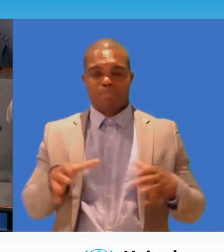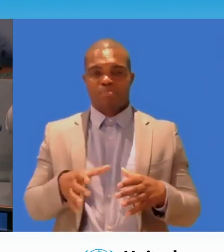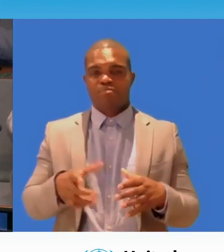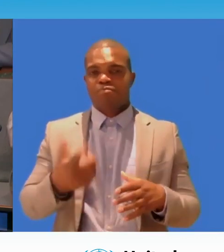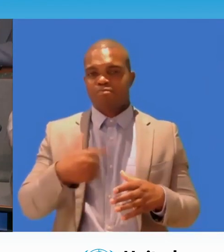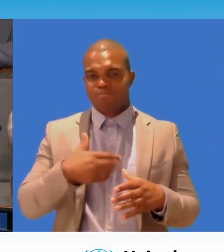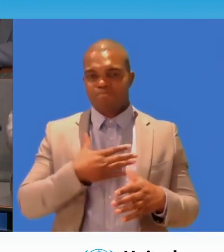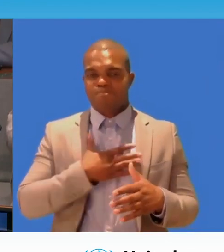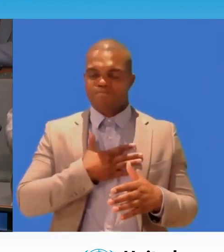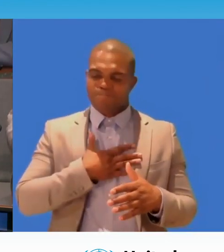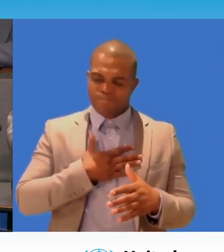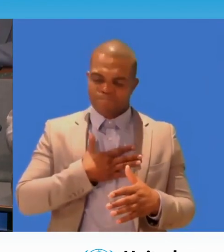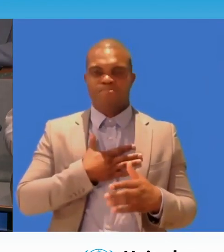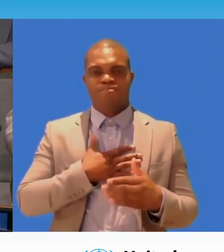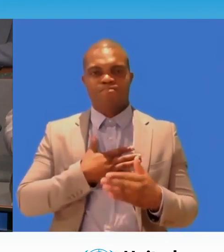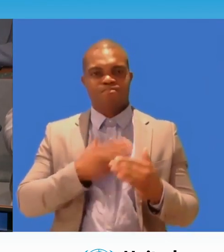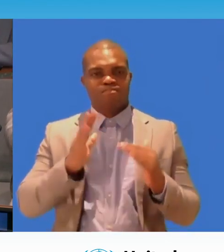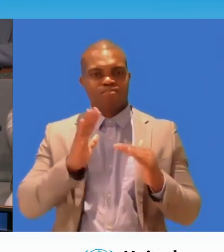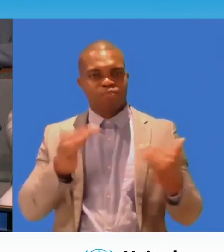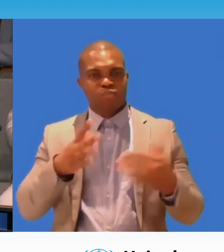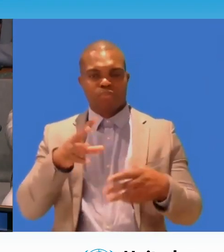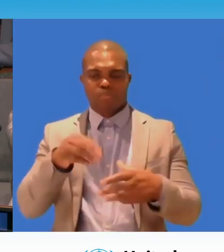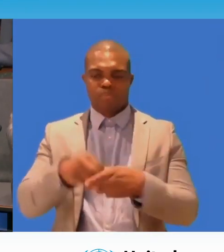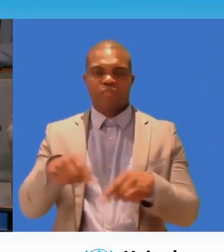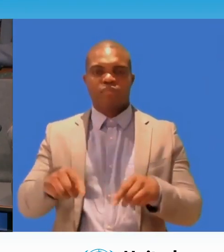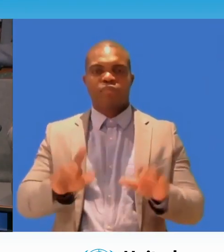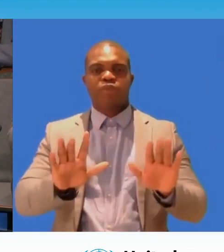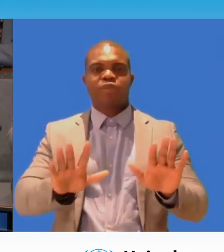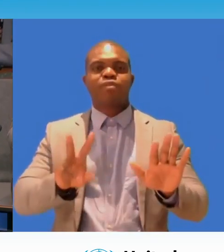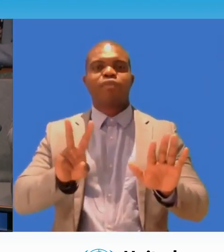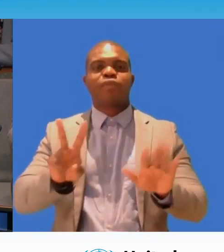first time as a state party following my country's ratification of the convention